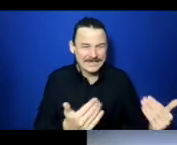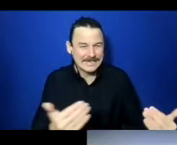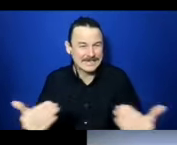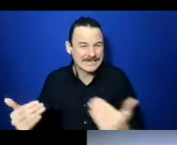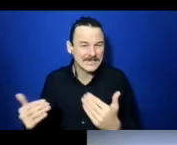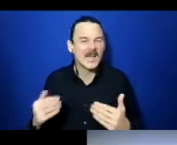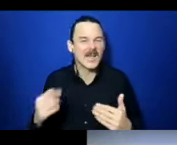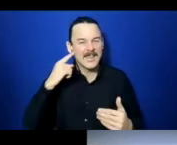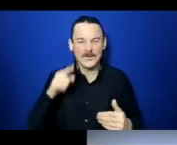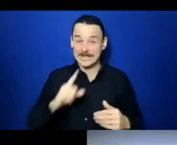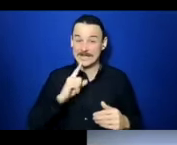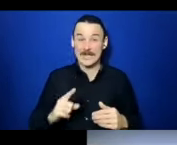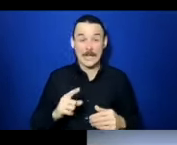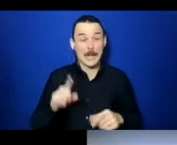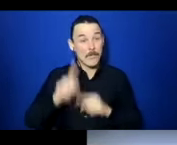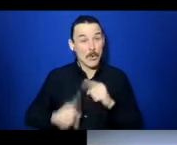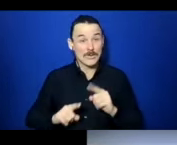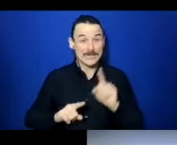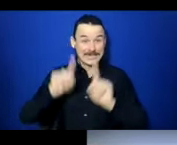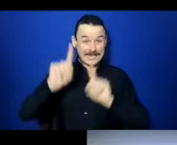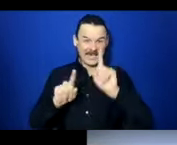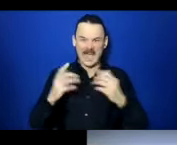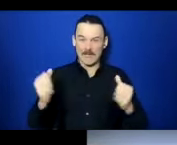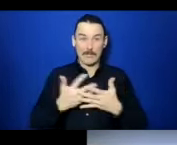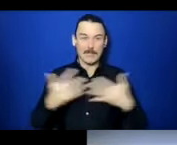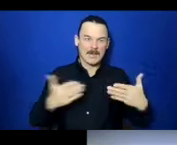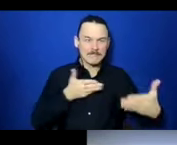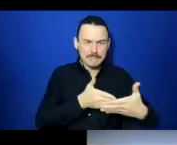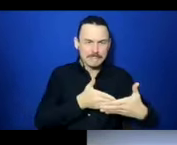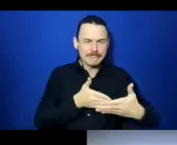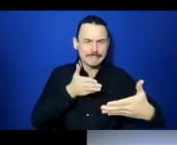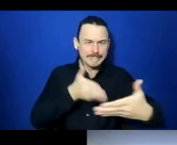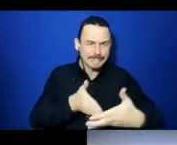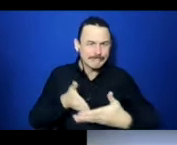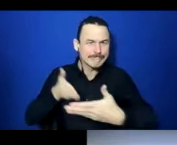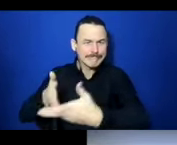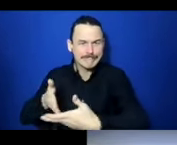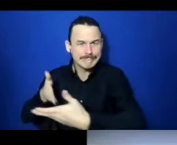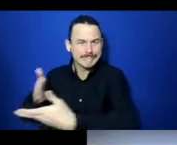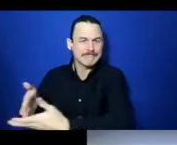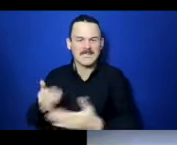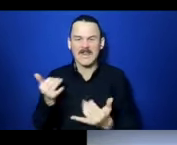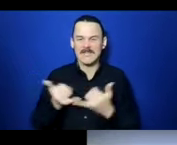frustrating for people. So what are we missing in our in planning for our smart cities?